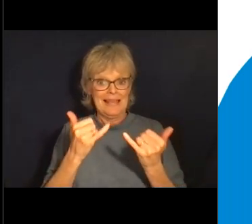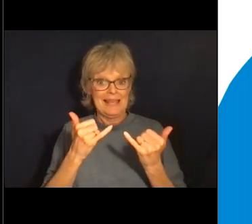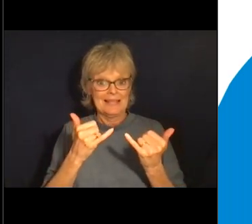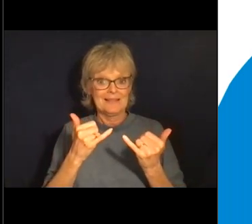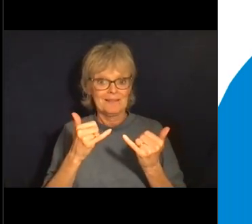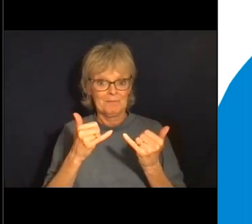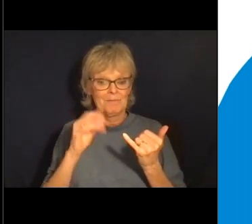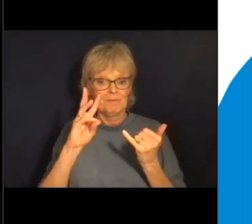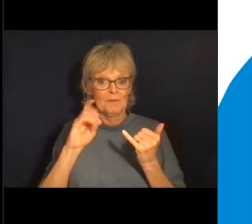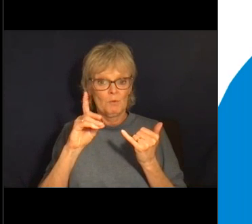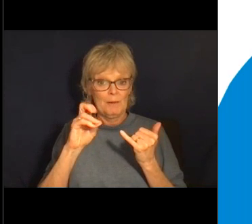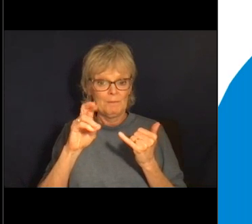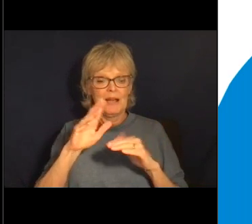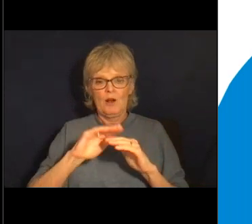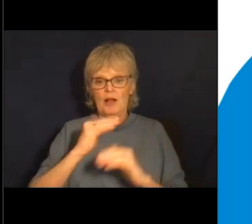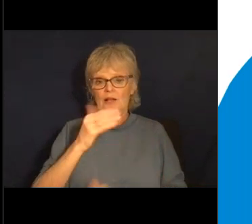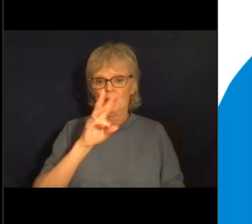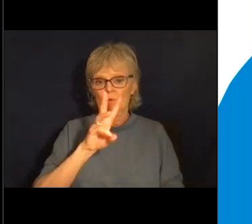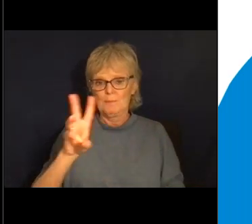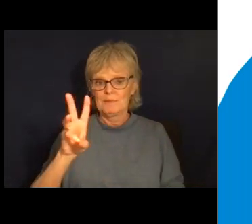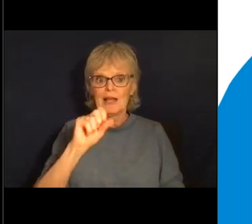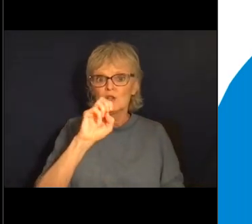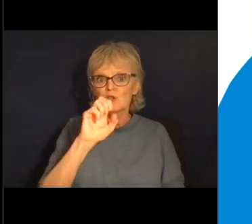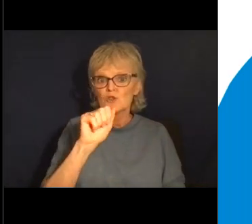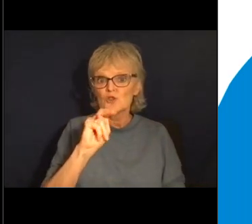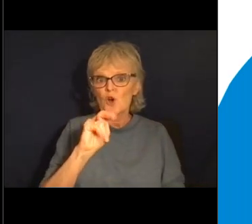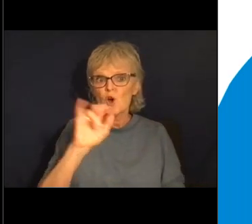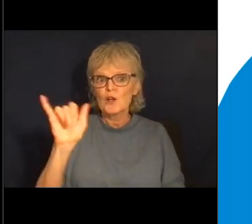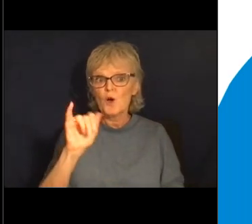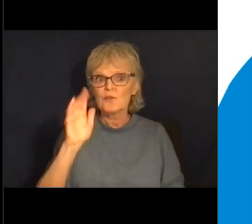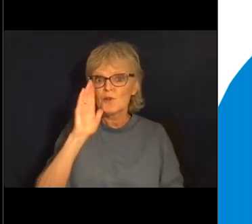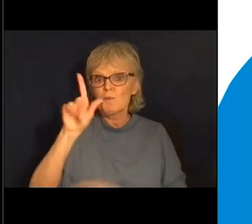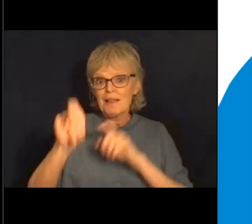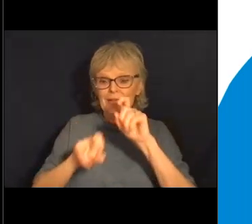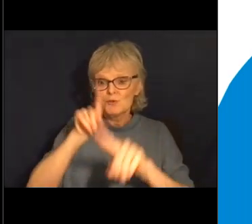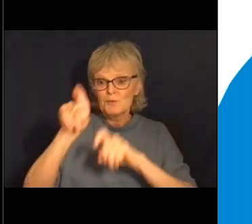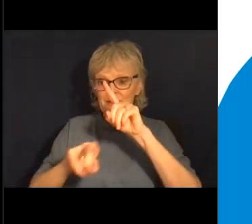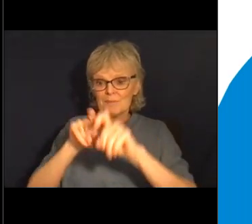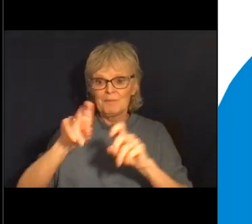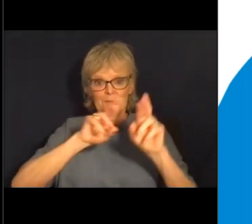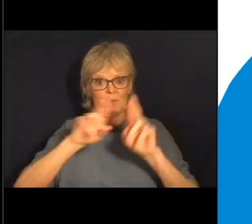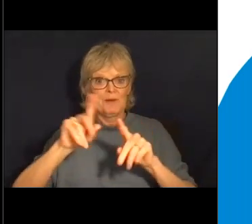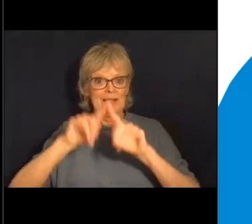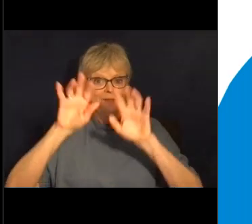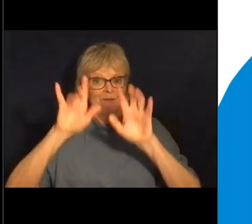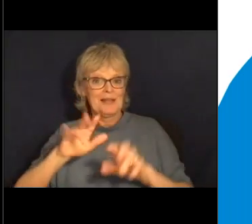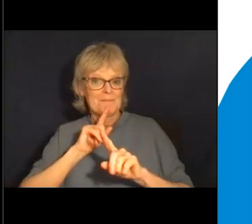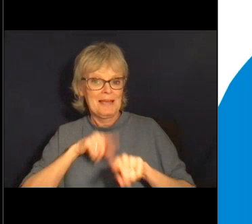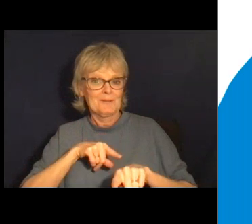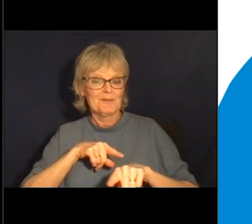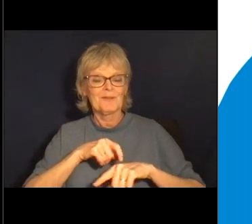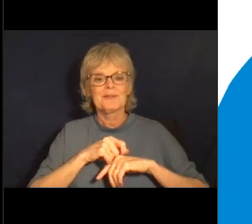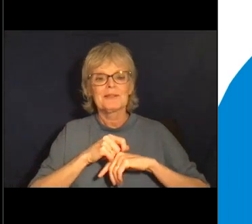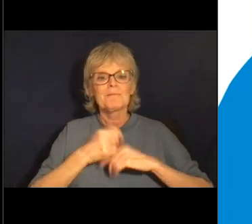Sean is also going to have some questions for you, throughout the webinars. So get ready to type. All right, I am set.